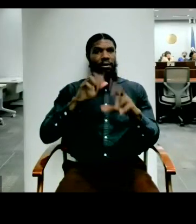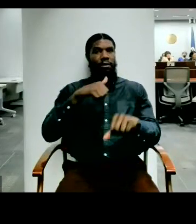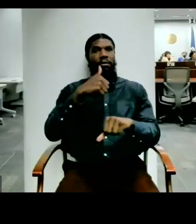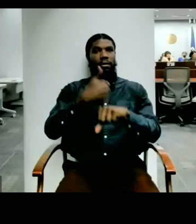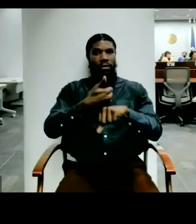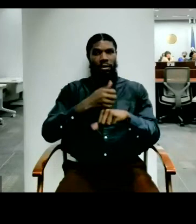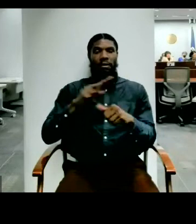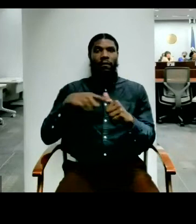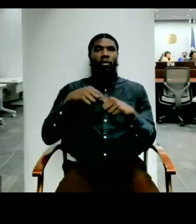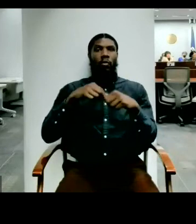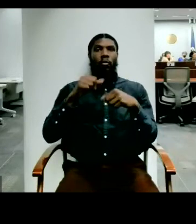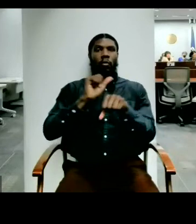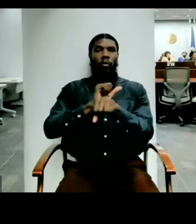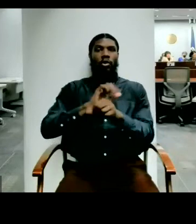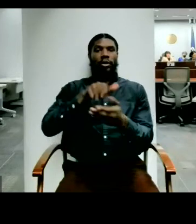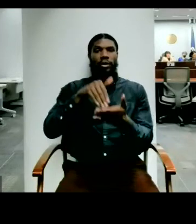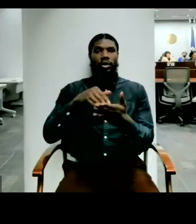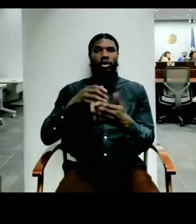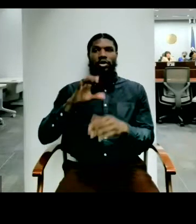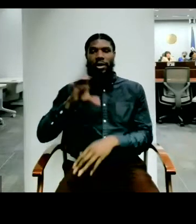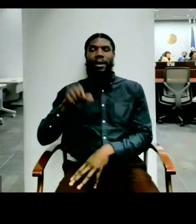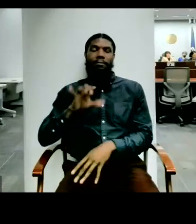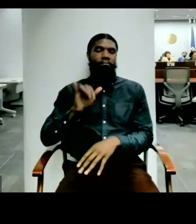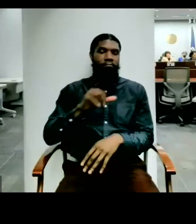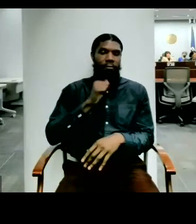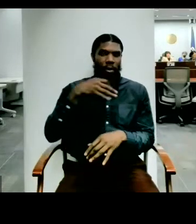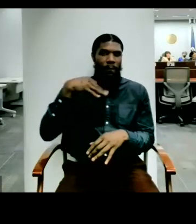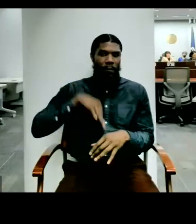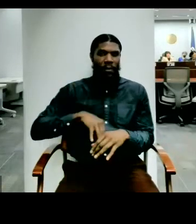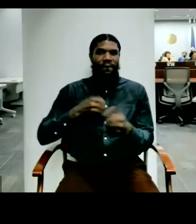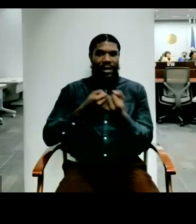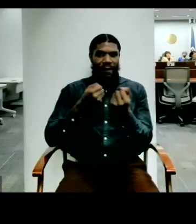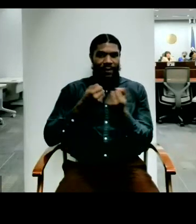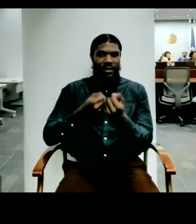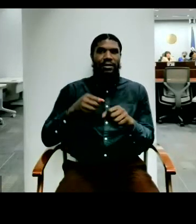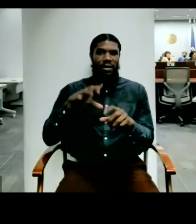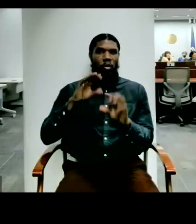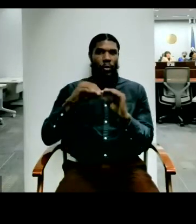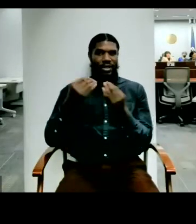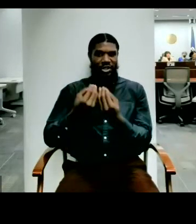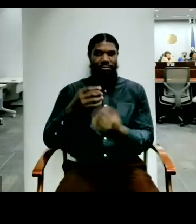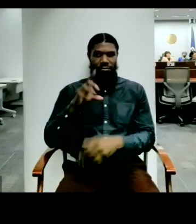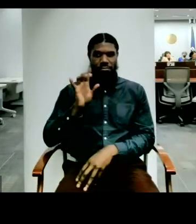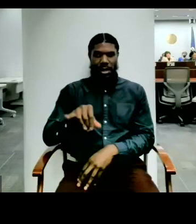which are, you know, non-profit community-based advocacy organizations. Because these low income